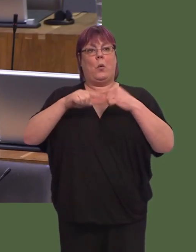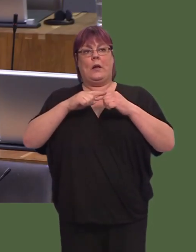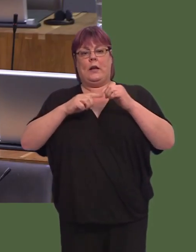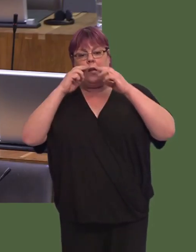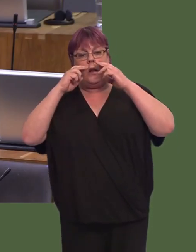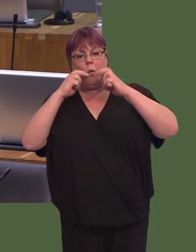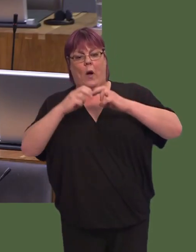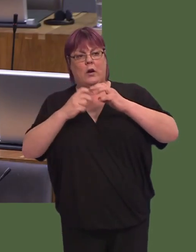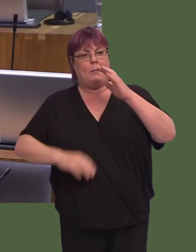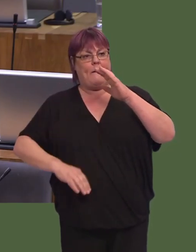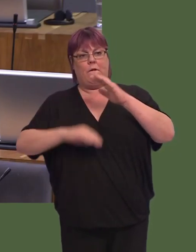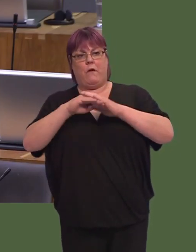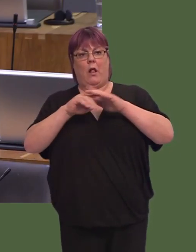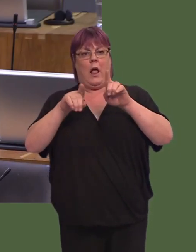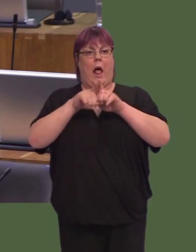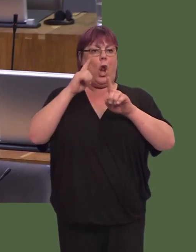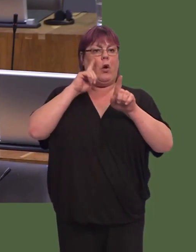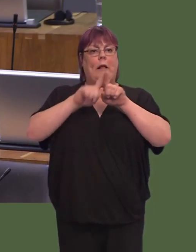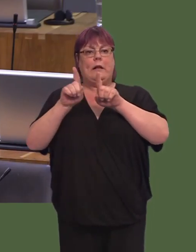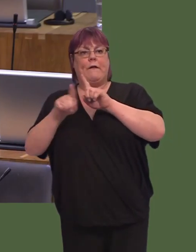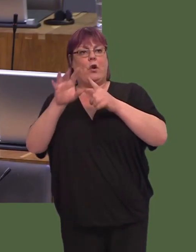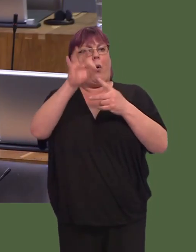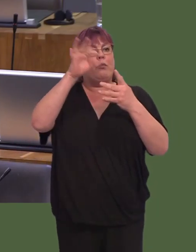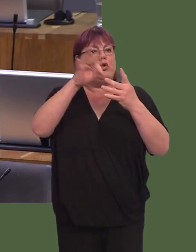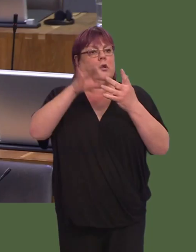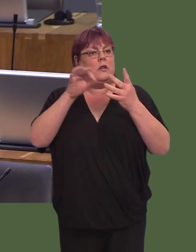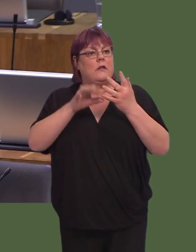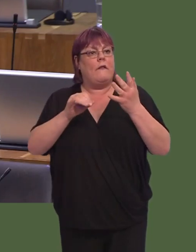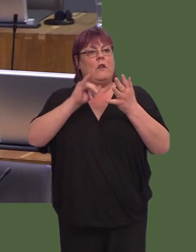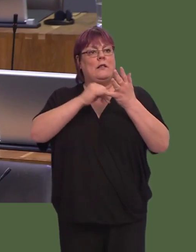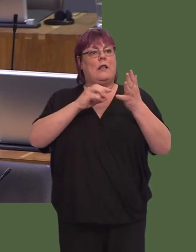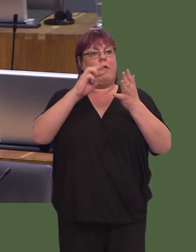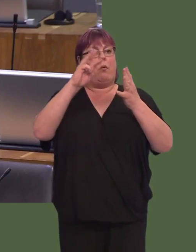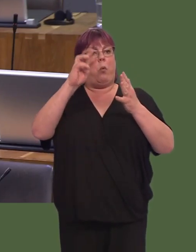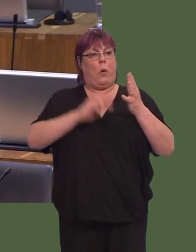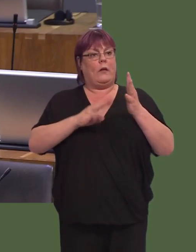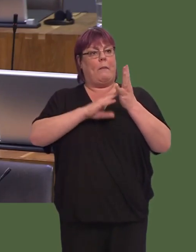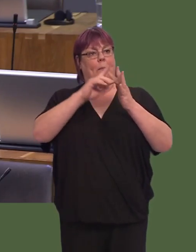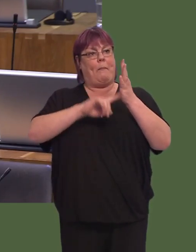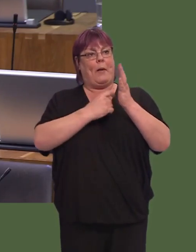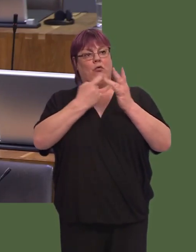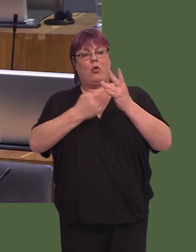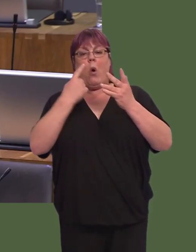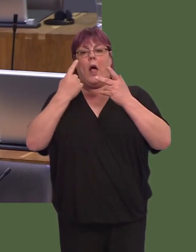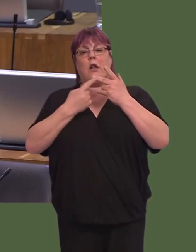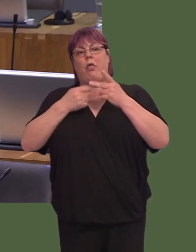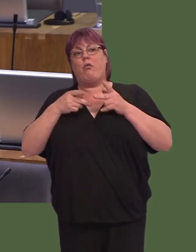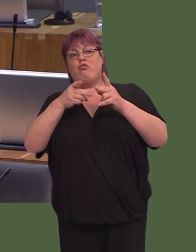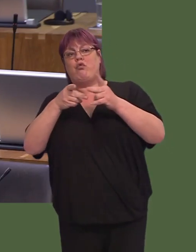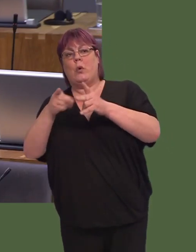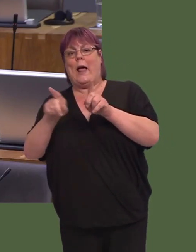of the latest proposals for the south Wales metro, and consider alternatives, and, indeed, consider the costs involved in that.